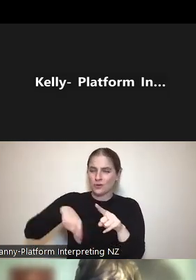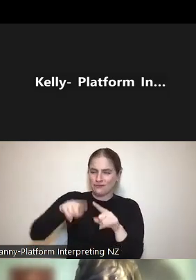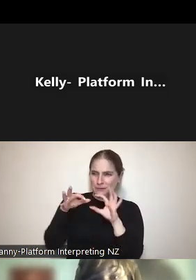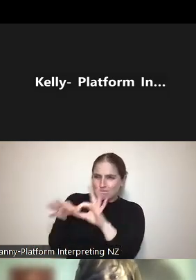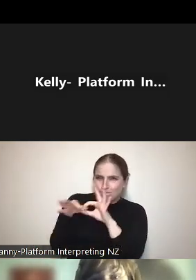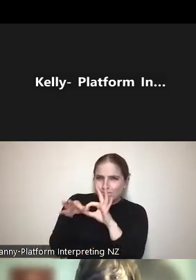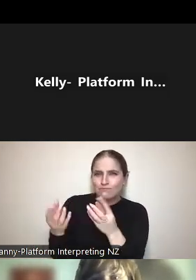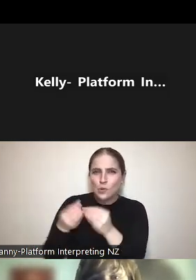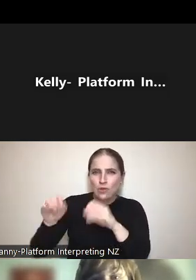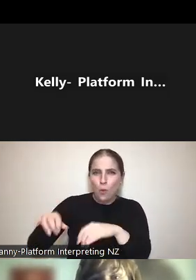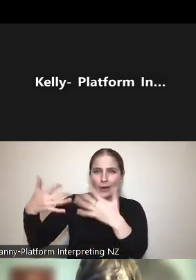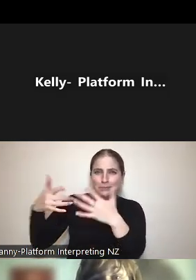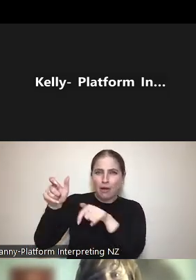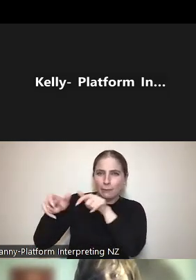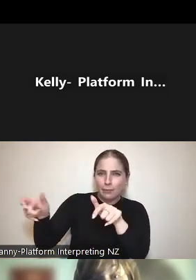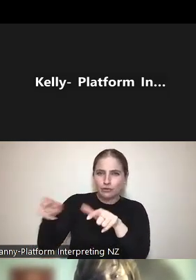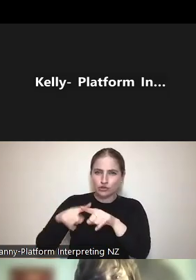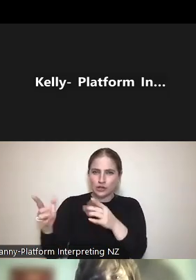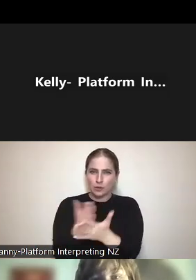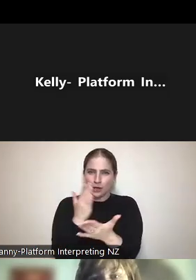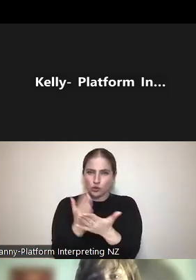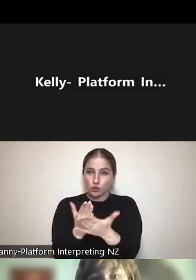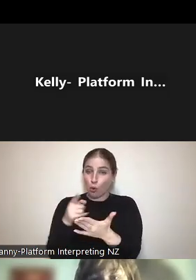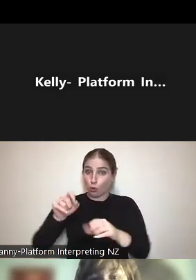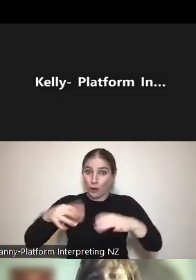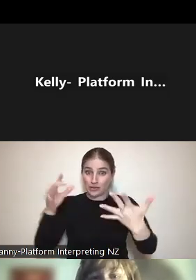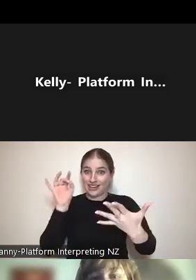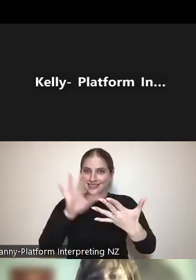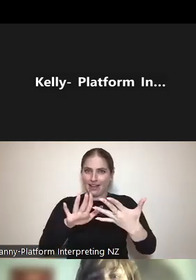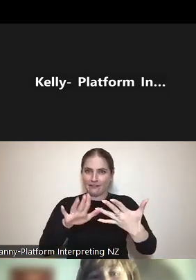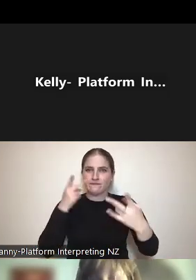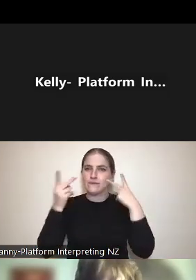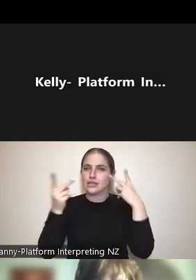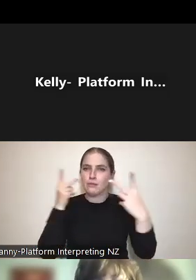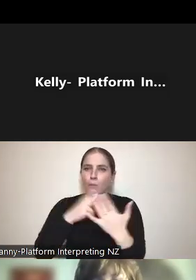high-density visible program on the website, so that's going to be available for the next season